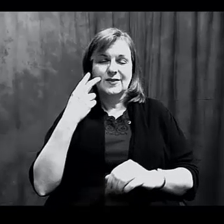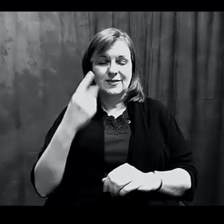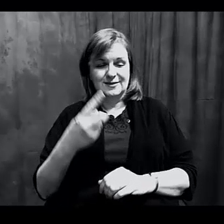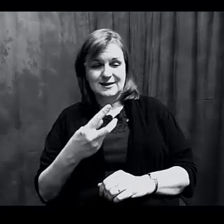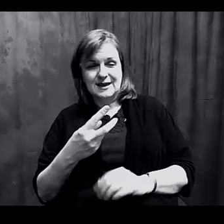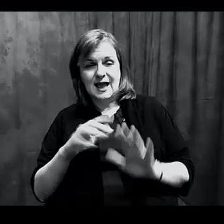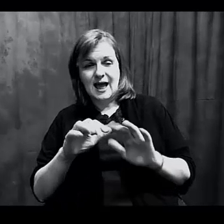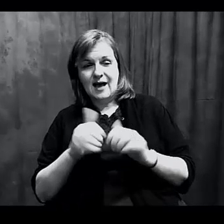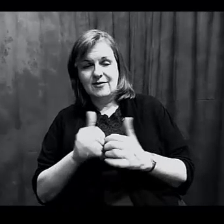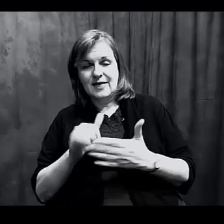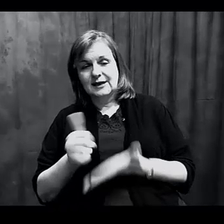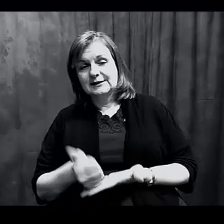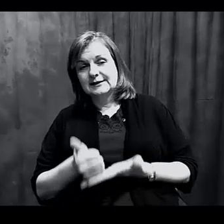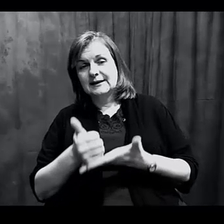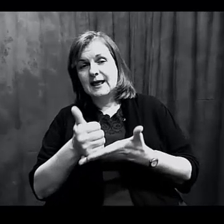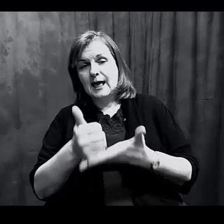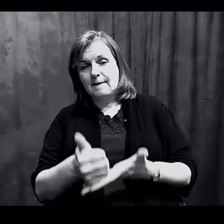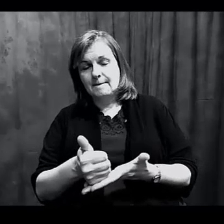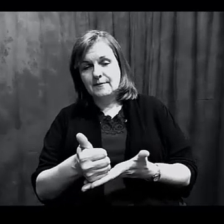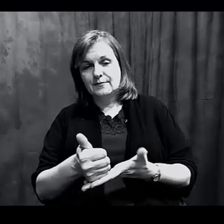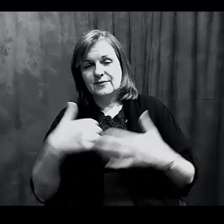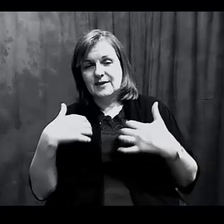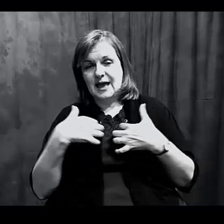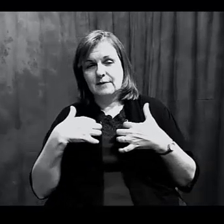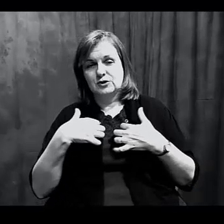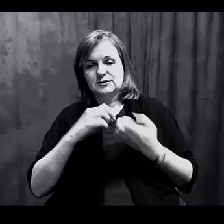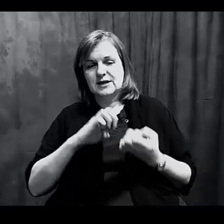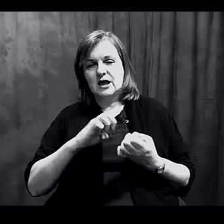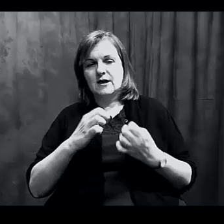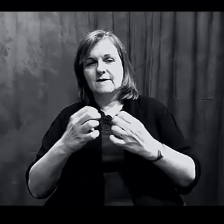the diversity in the jointed appendages becomes much more clear here